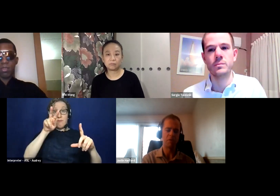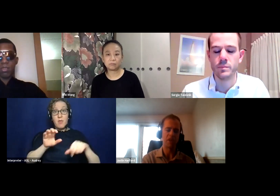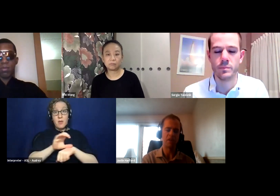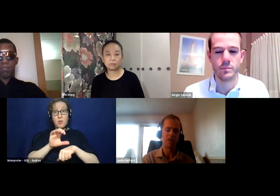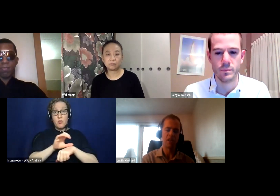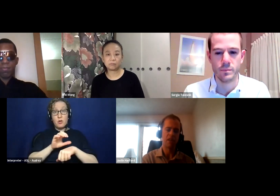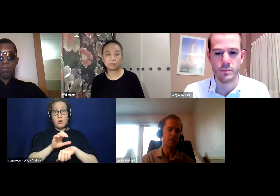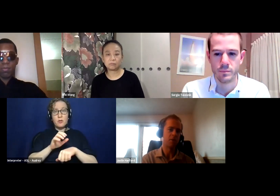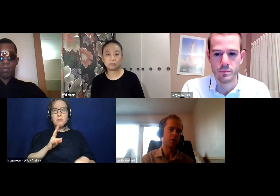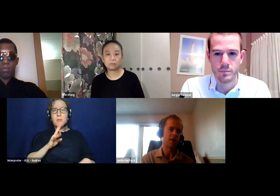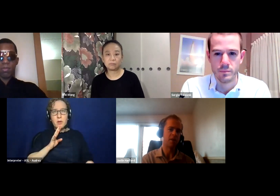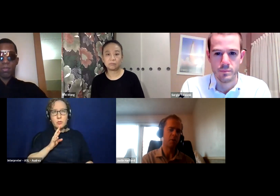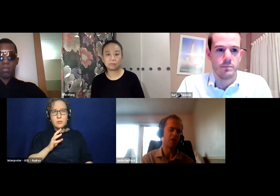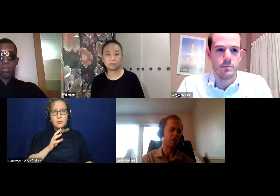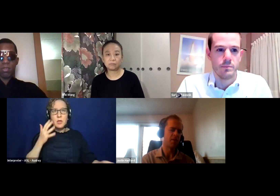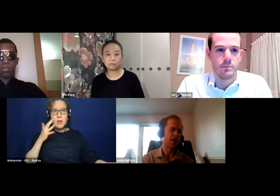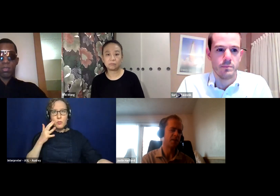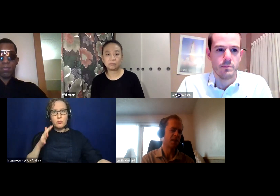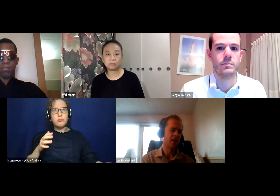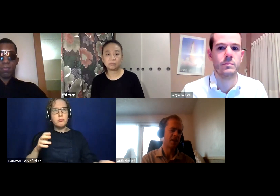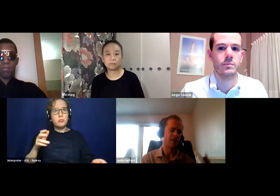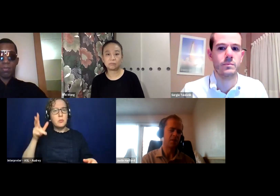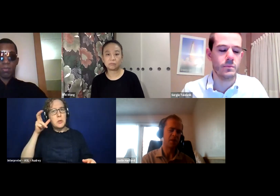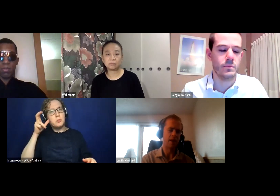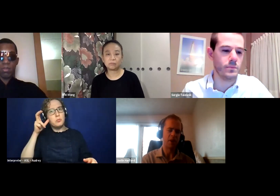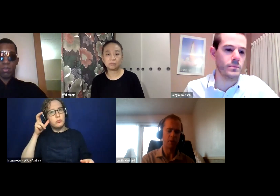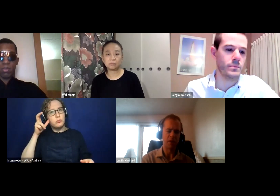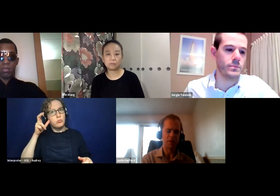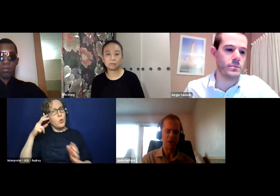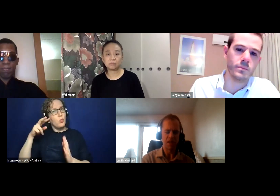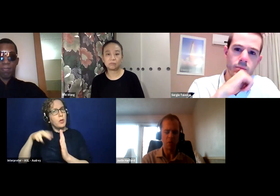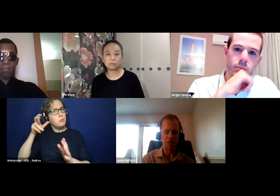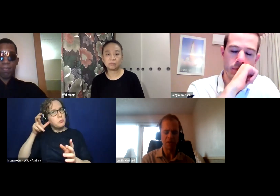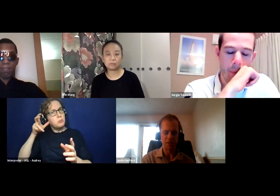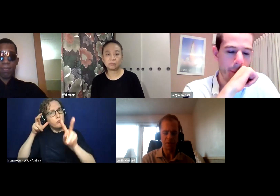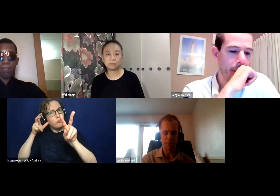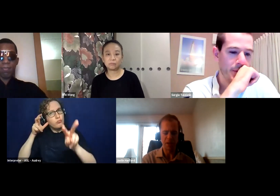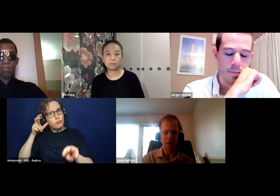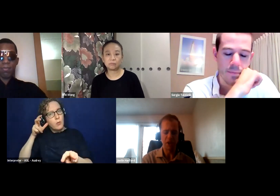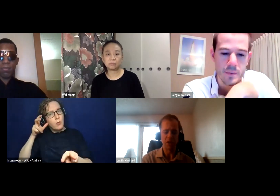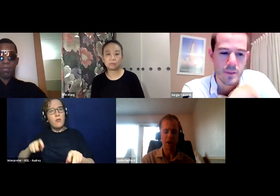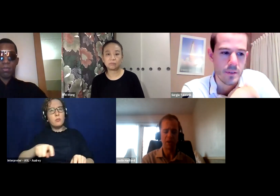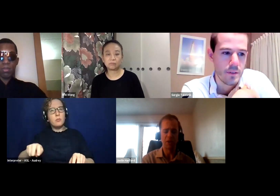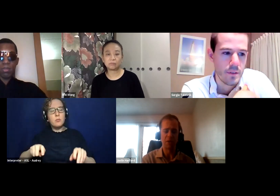screen into a spoken interface you can navigate around using a keyboard. You mentioned also about